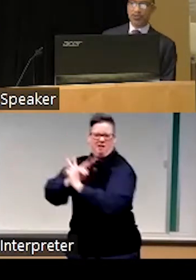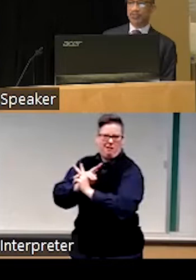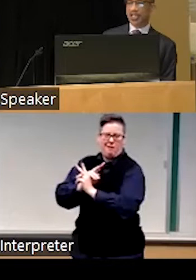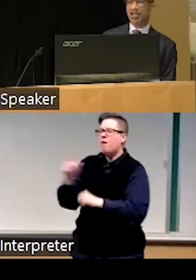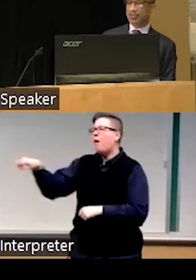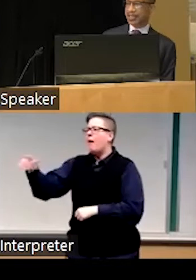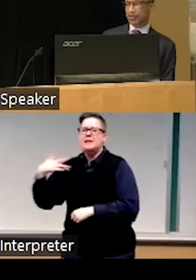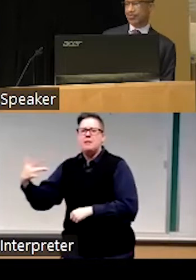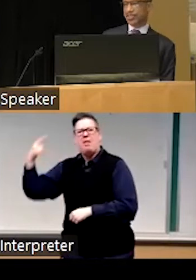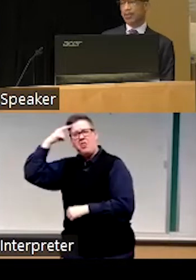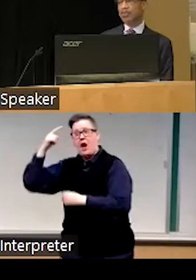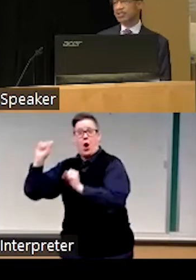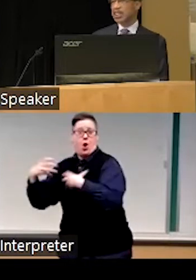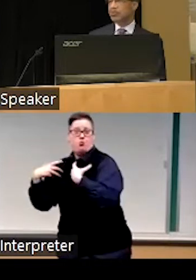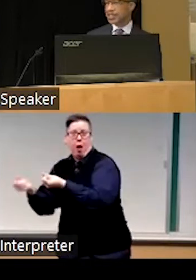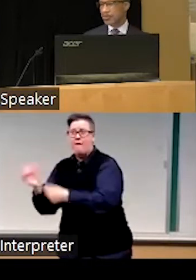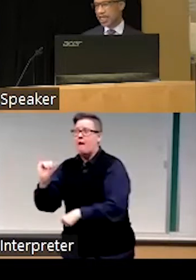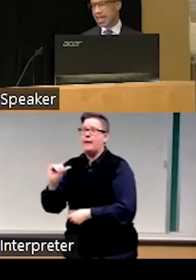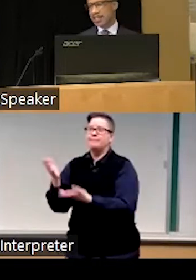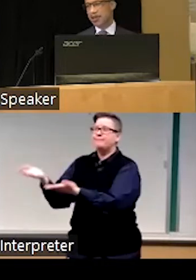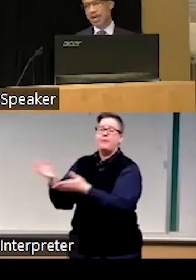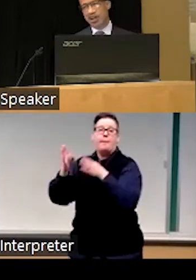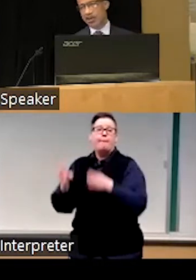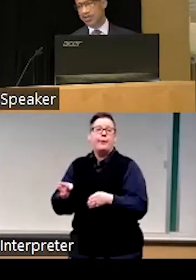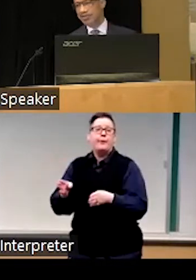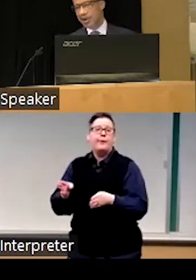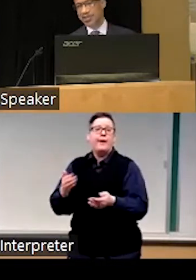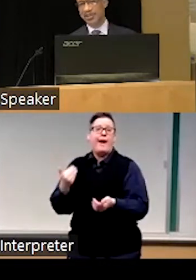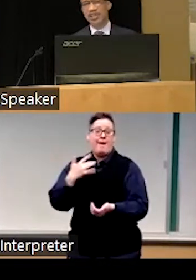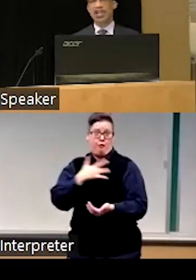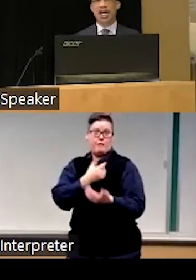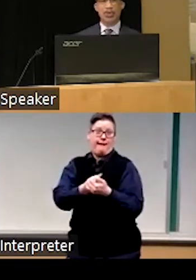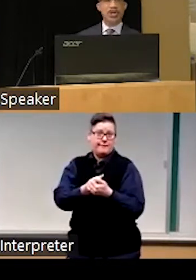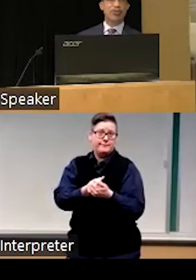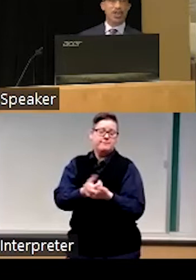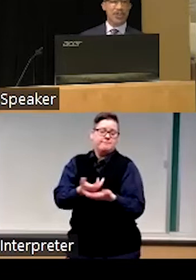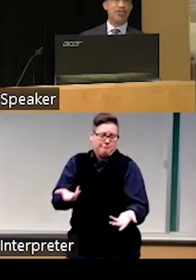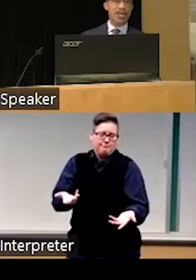in terms of recoveries for example when somebody has a myocardial infarction we talk about their